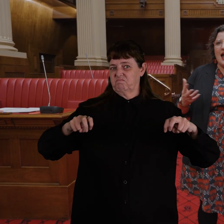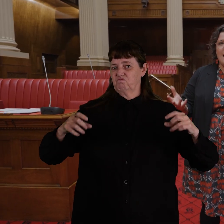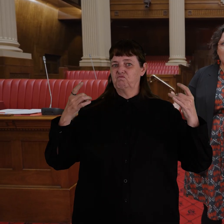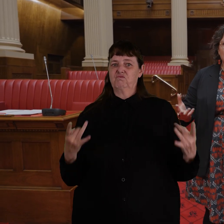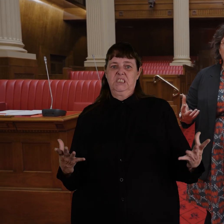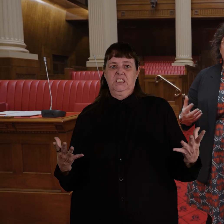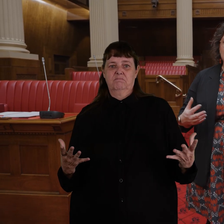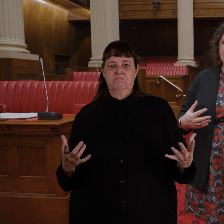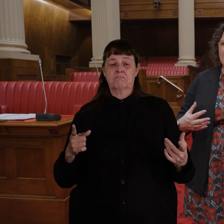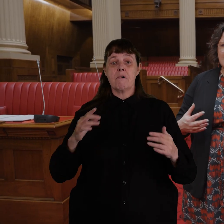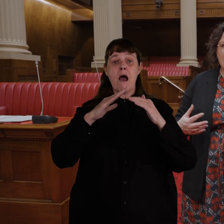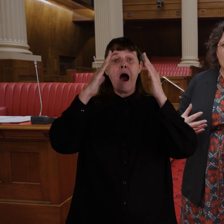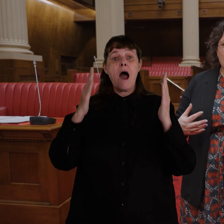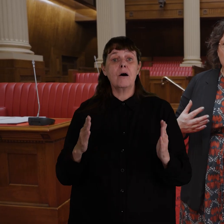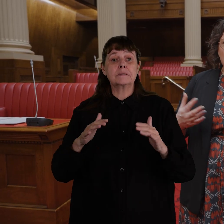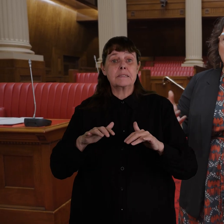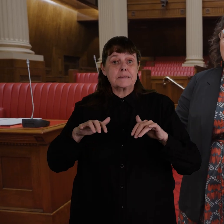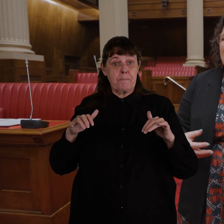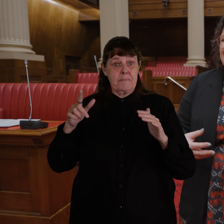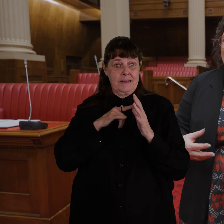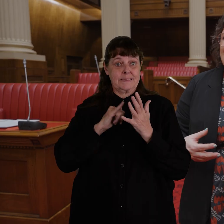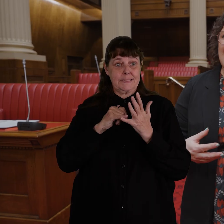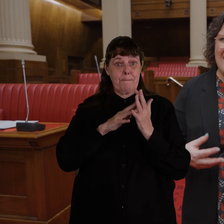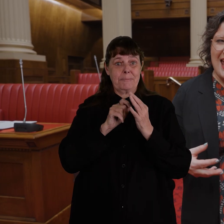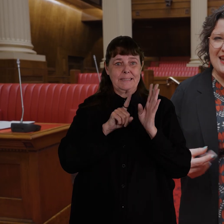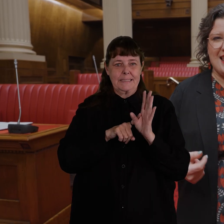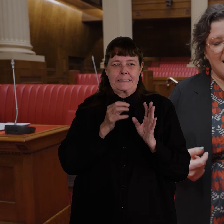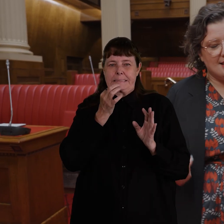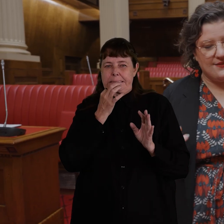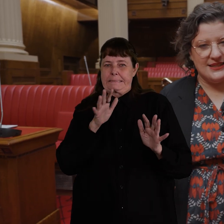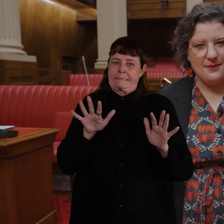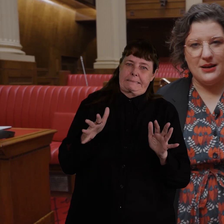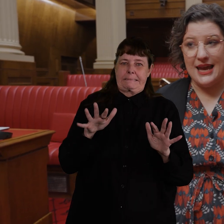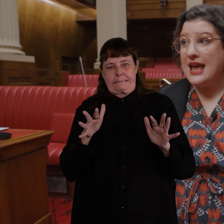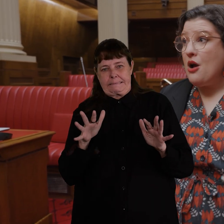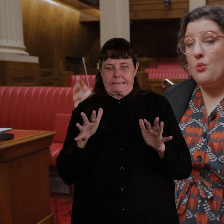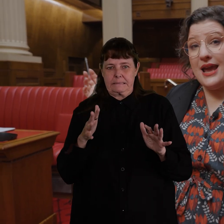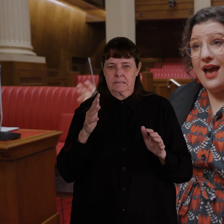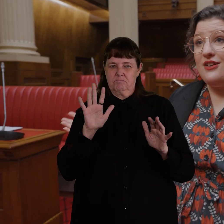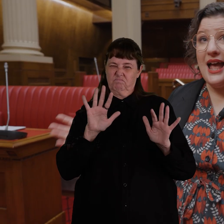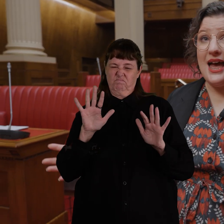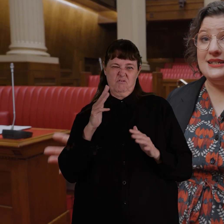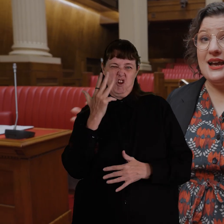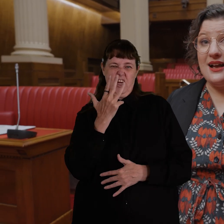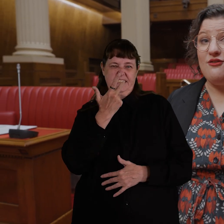are able to get a seat more readily than they can in the House of Assembly. We haven't had a